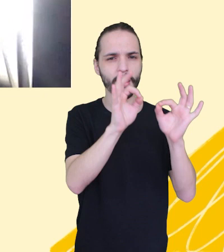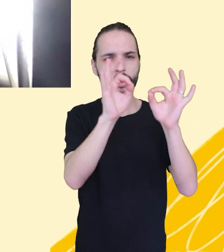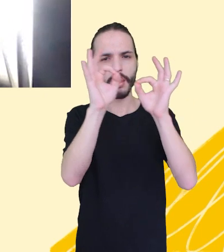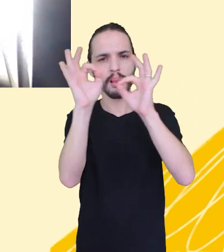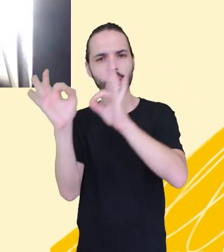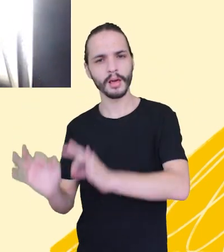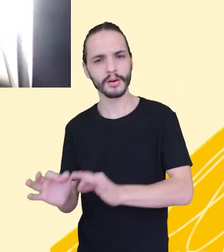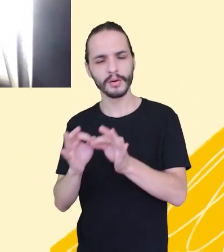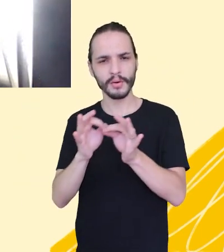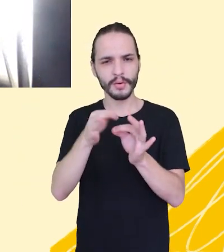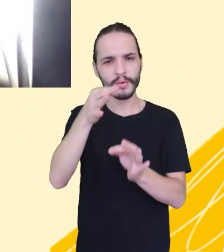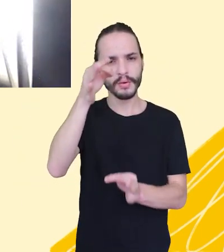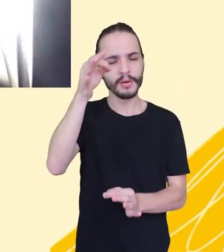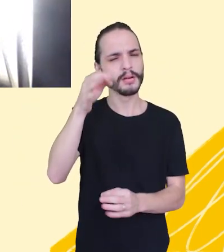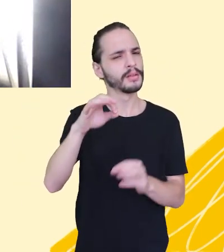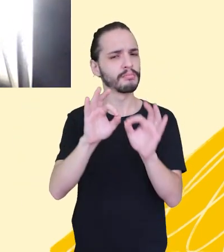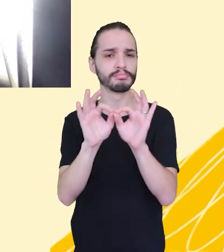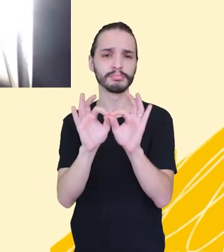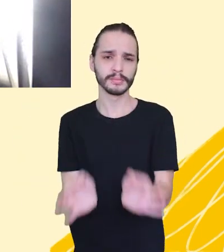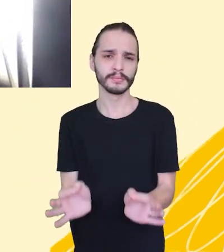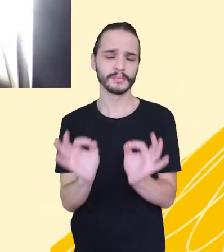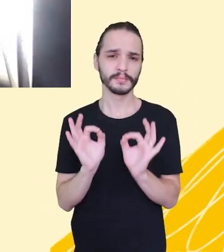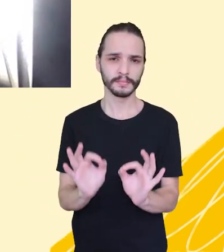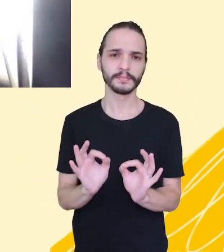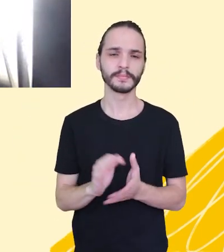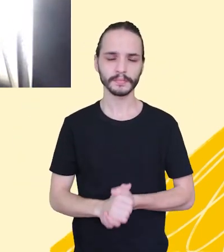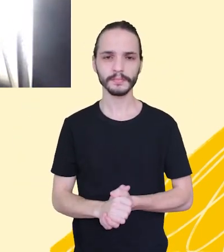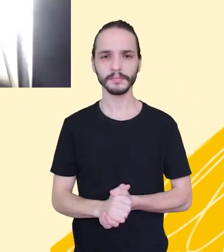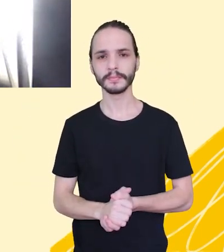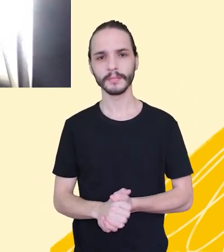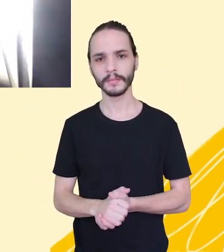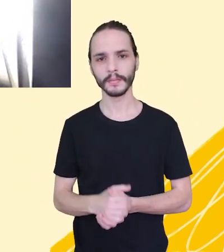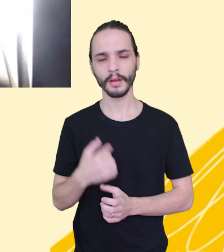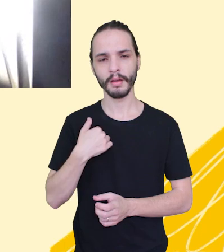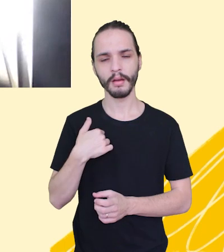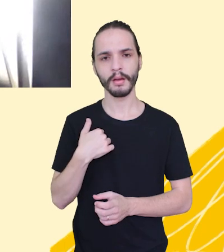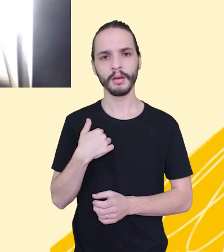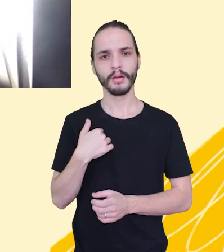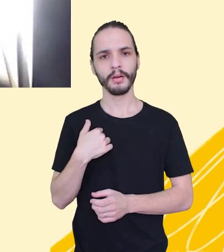I gave it to Maren to learn it, because it was a lot of text.